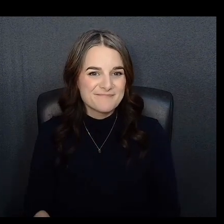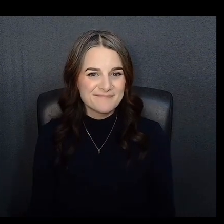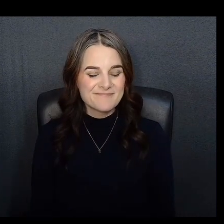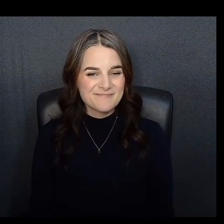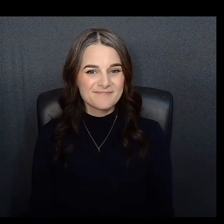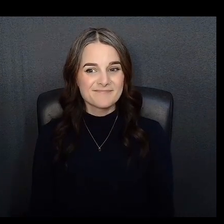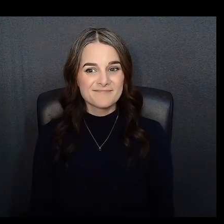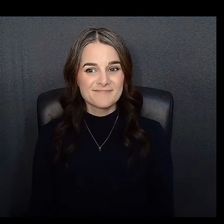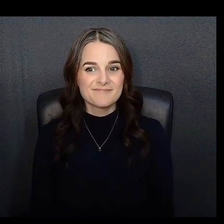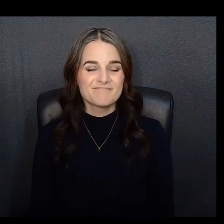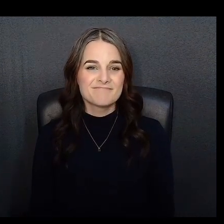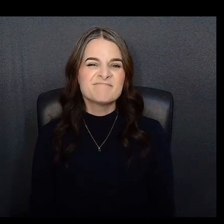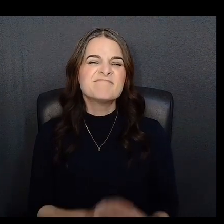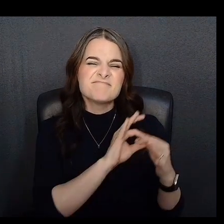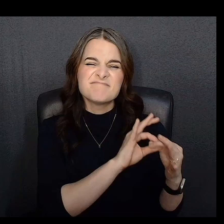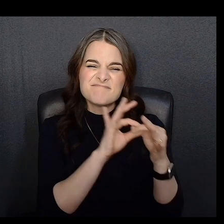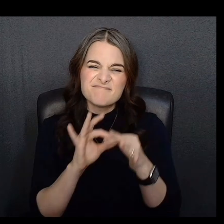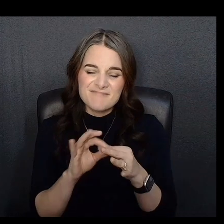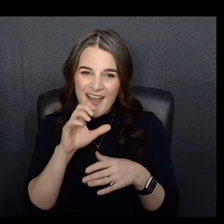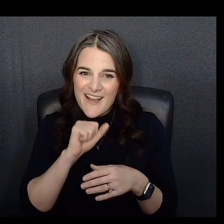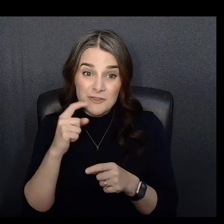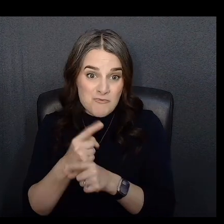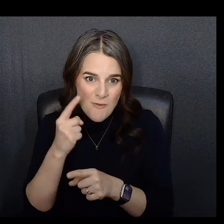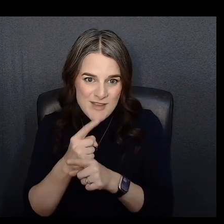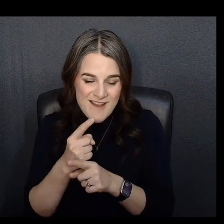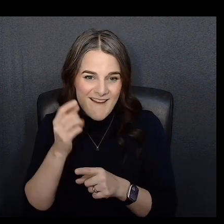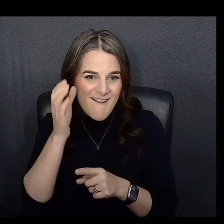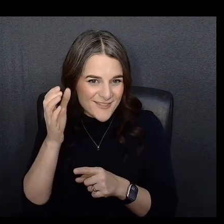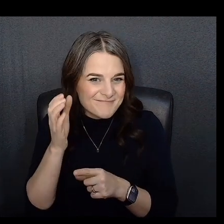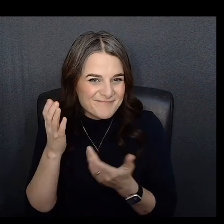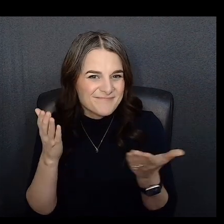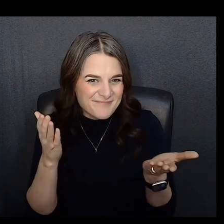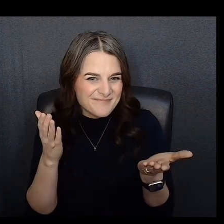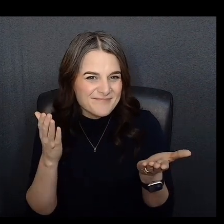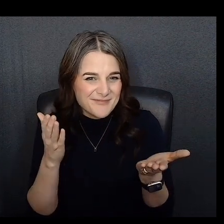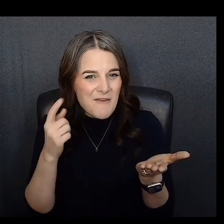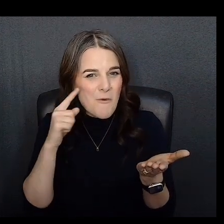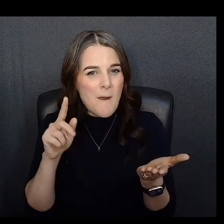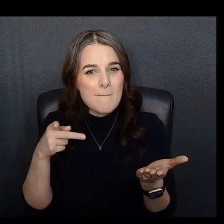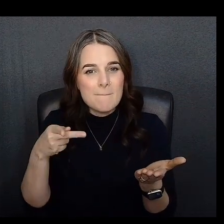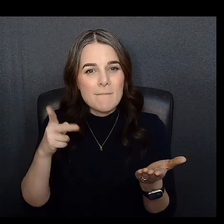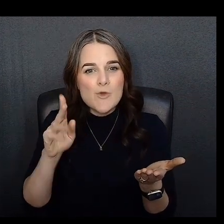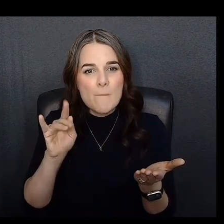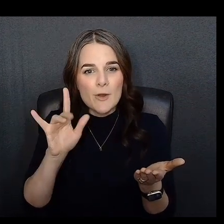So going along with that age-appropriate idea for puberty and adolescent sexual development,